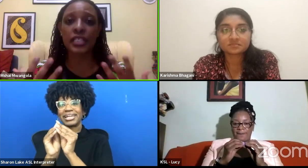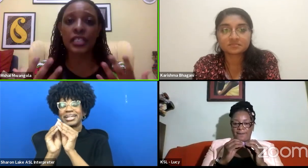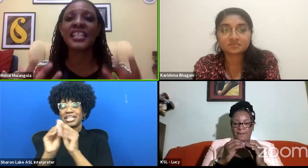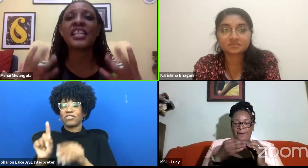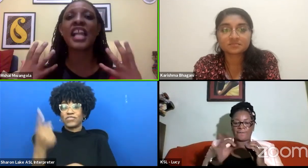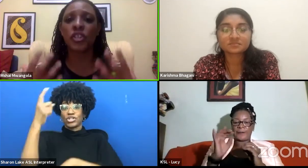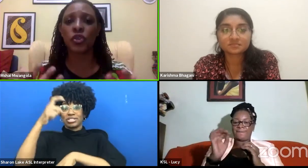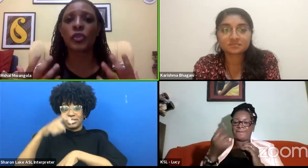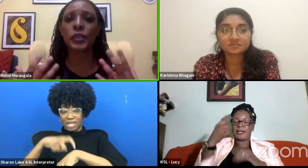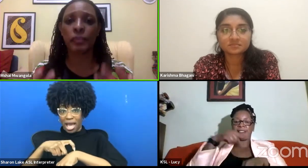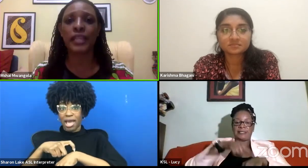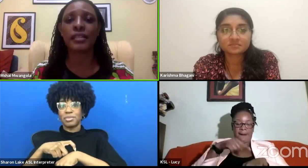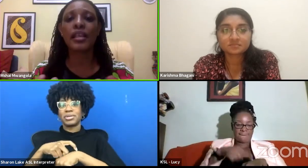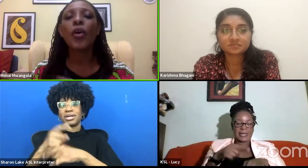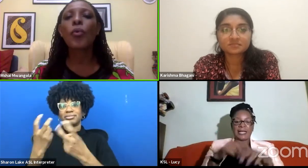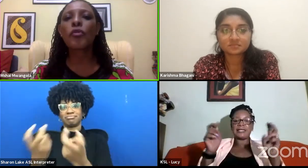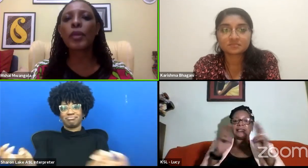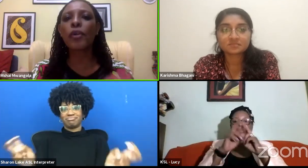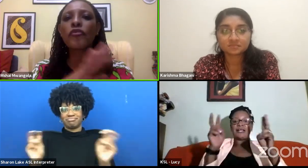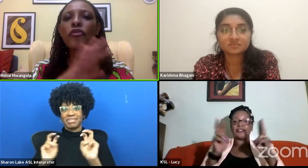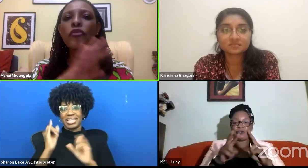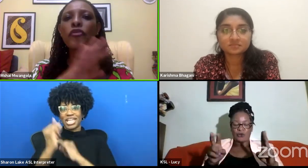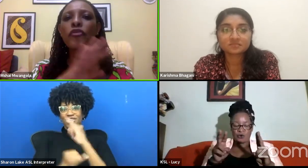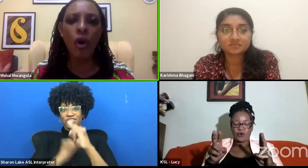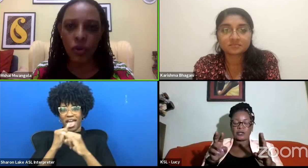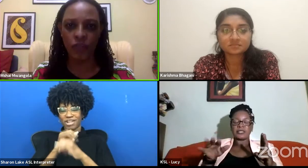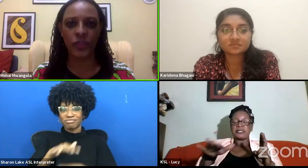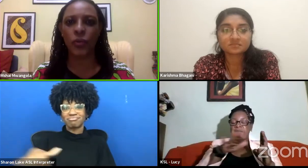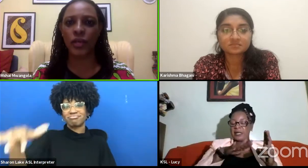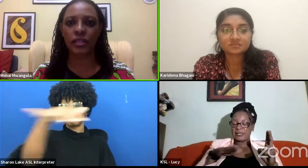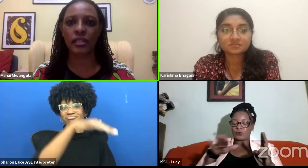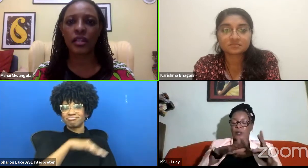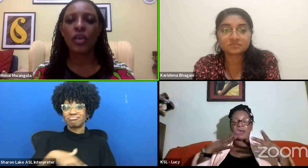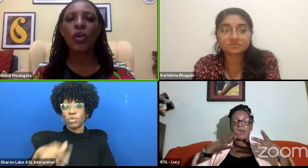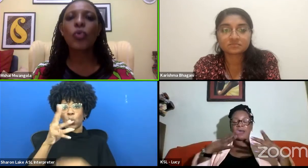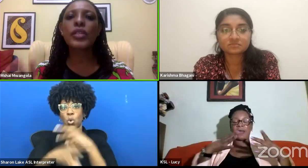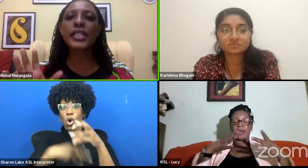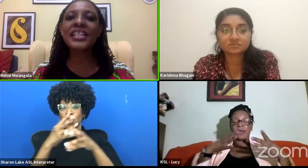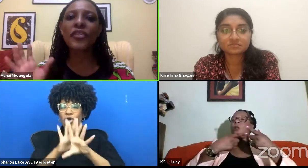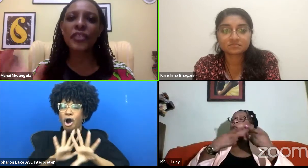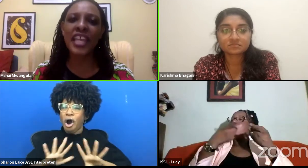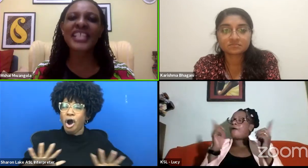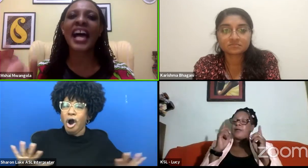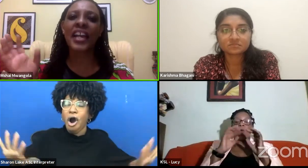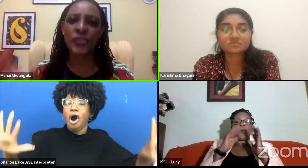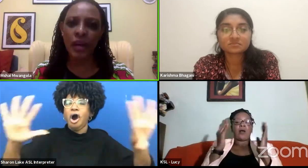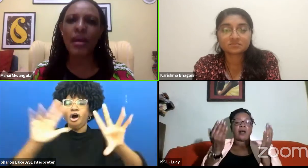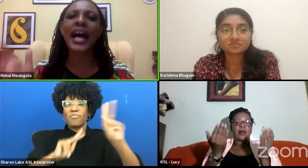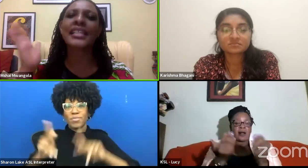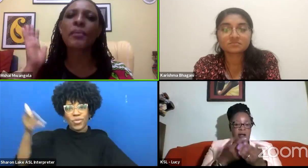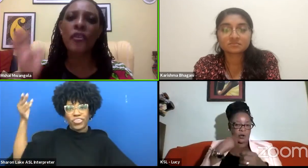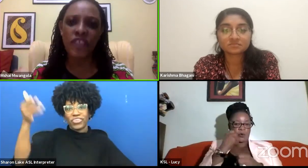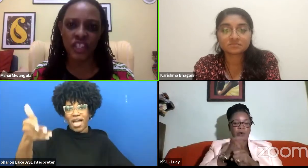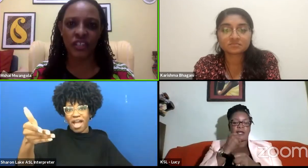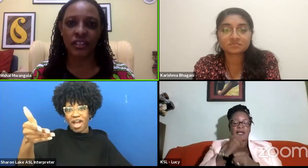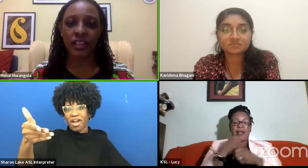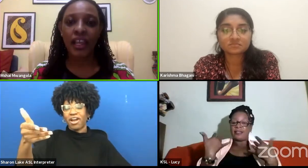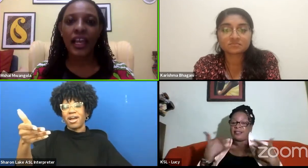in an international space with people from all over the world who did theater and drama as a profession.